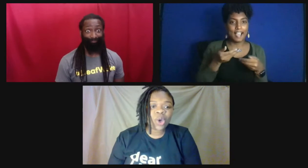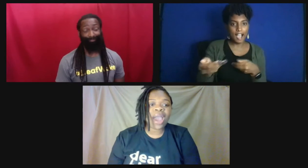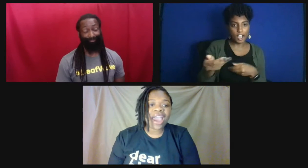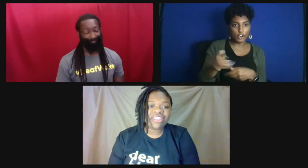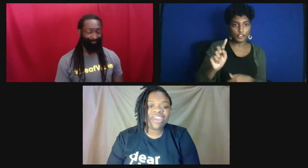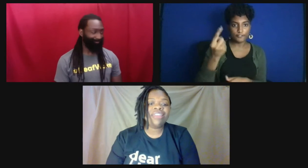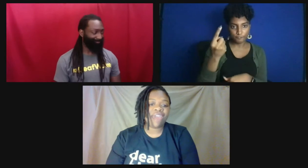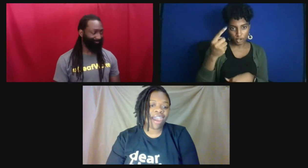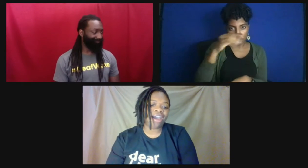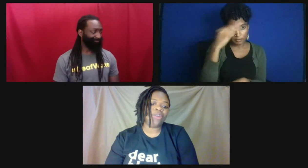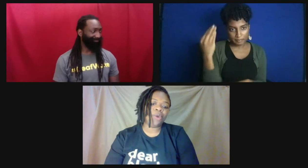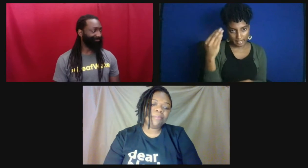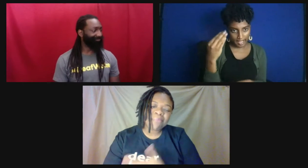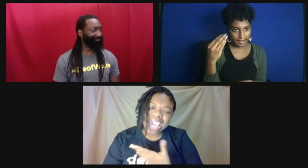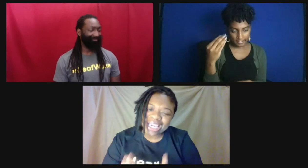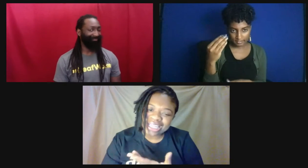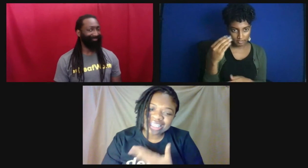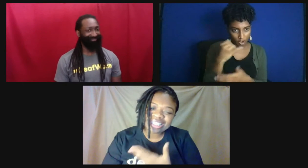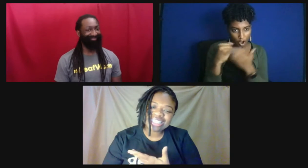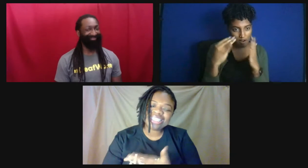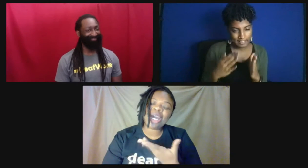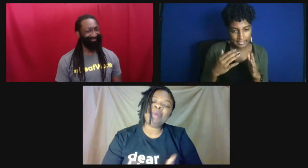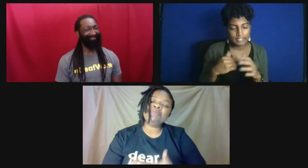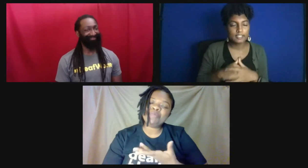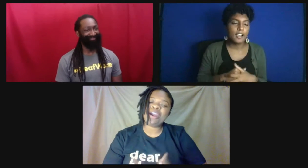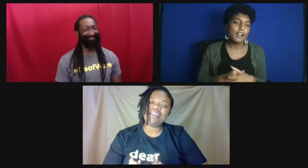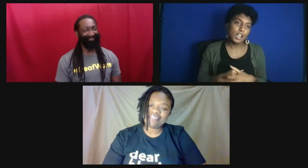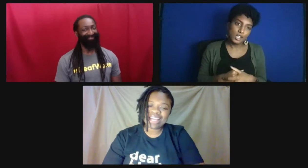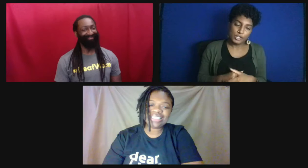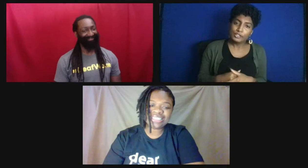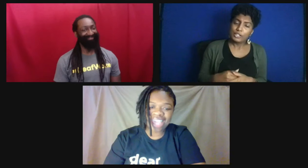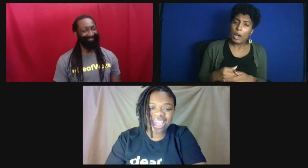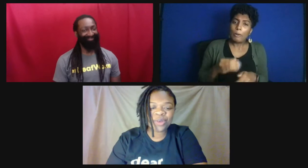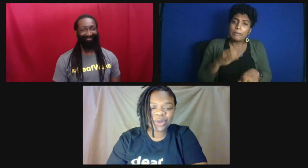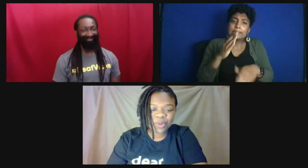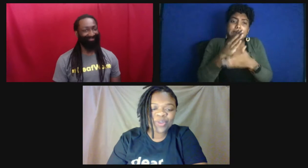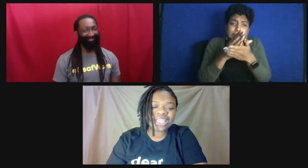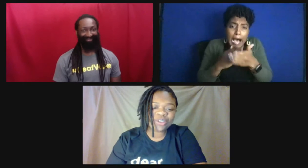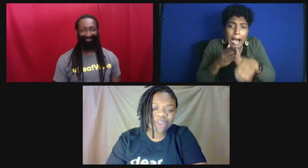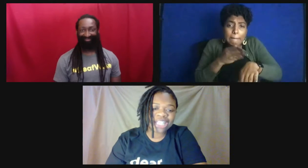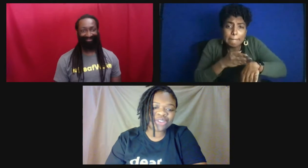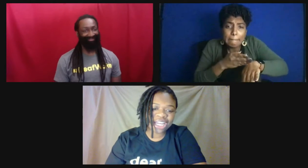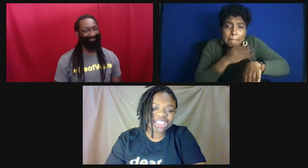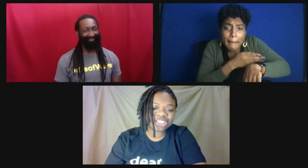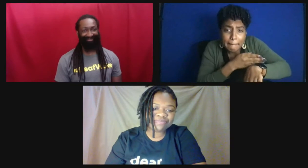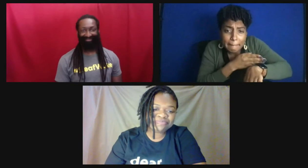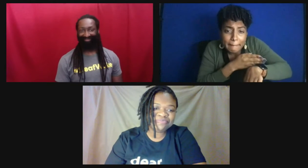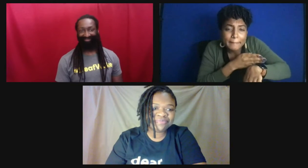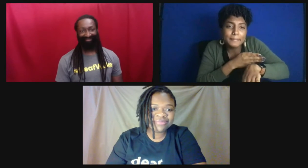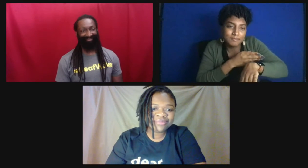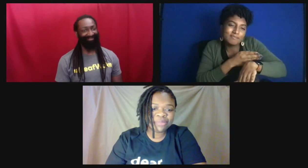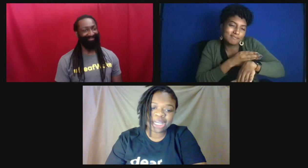So I think that we're making some progress and we're moving in the right direction